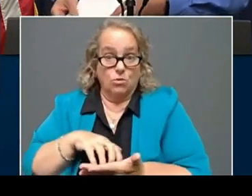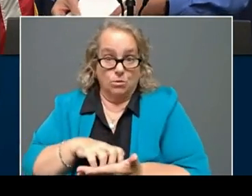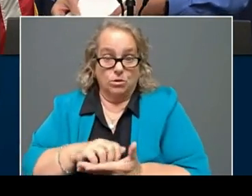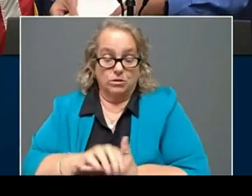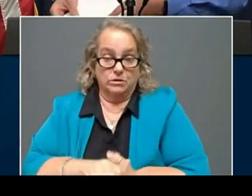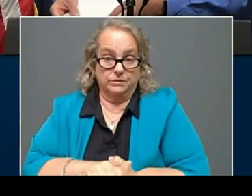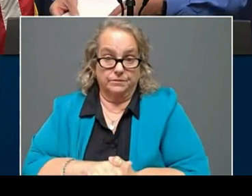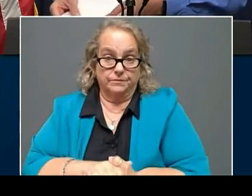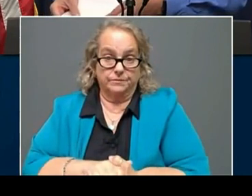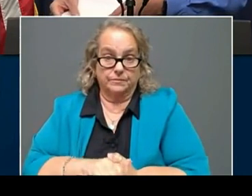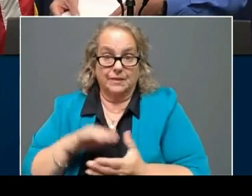Is there one more in there James?